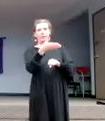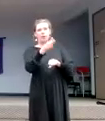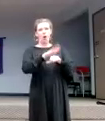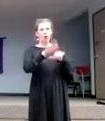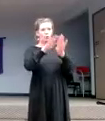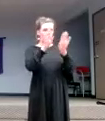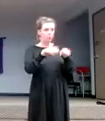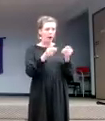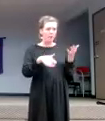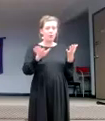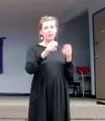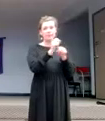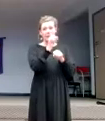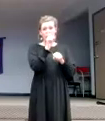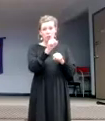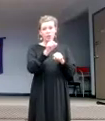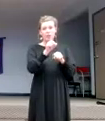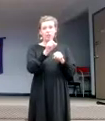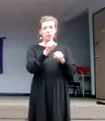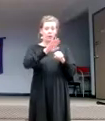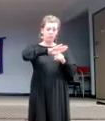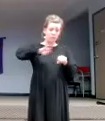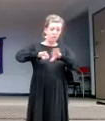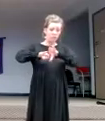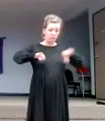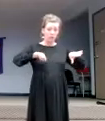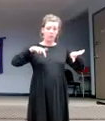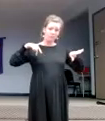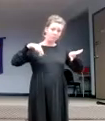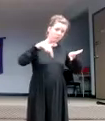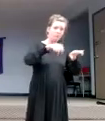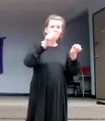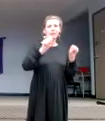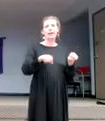sure that the homeowner has cleared the path and made sure that we're successful in getting